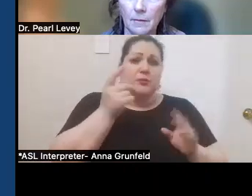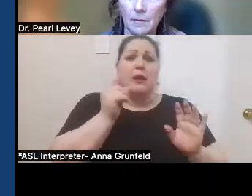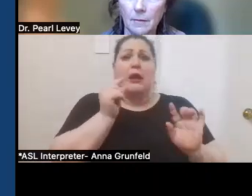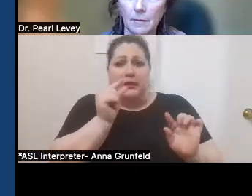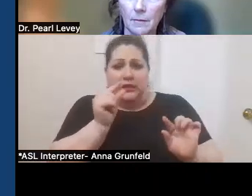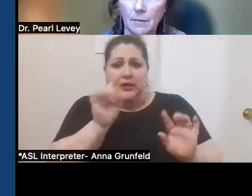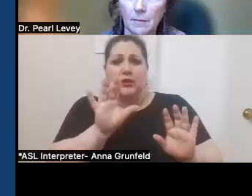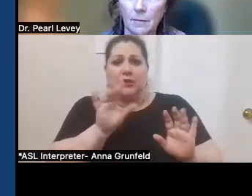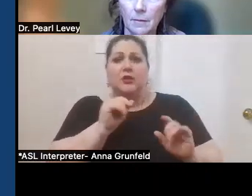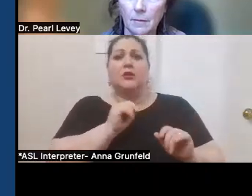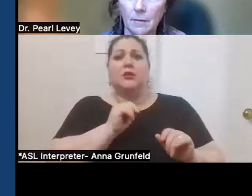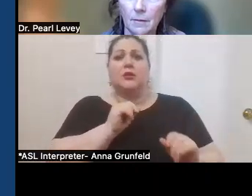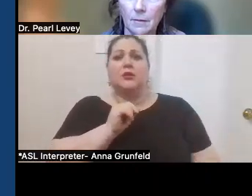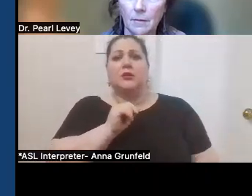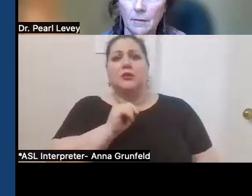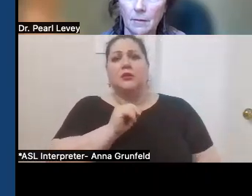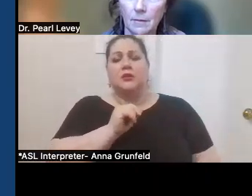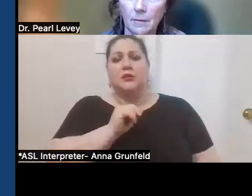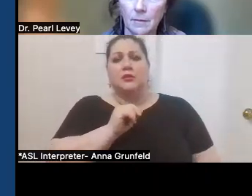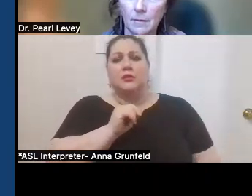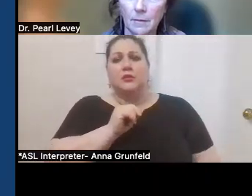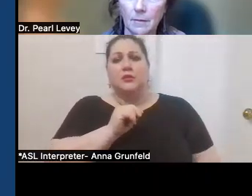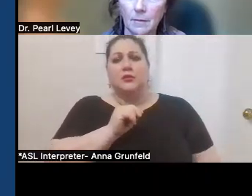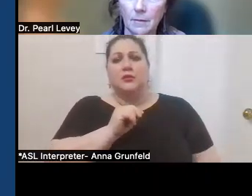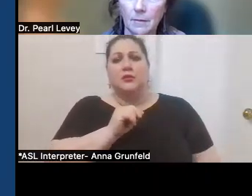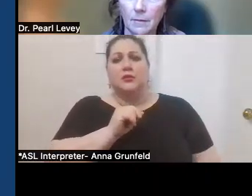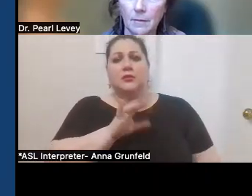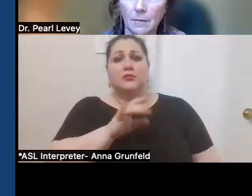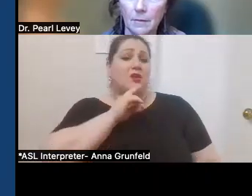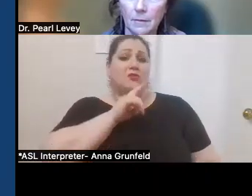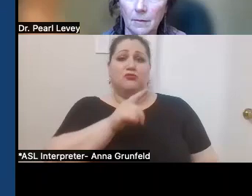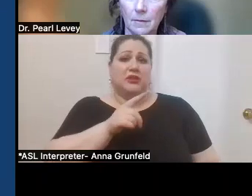There's no correlation with that in a CARMS situation.